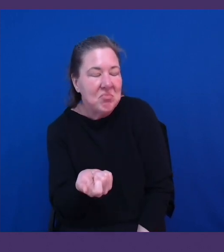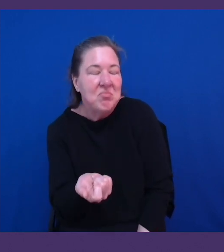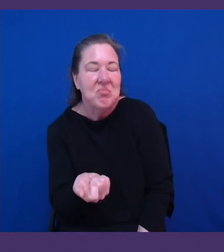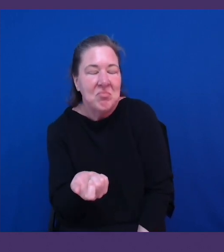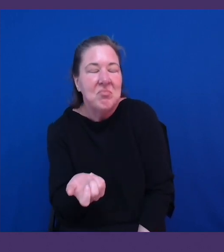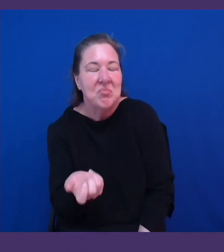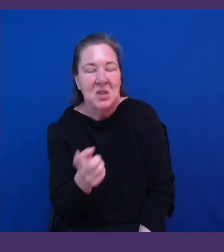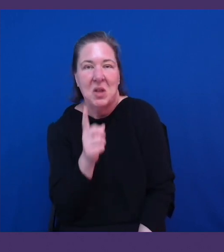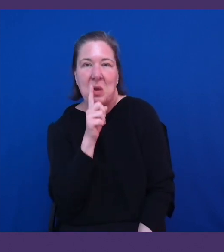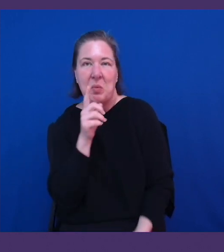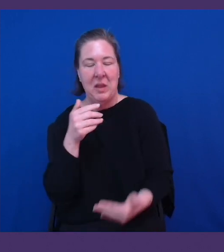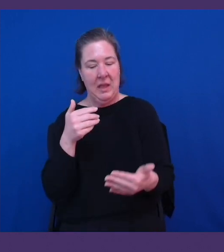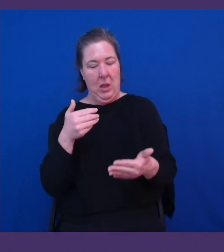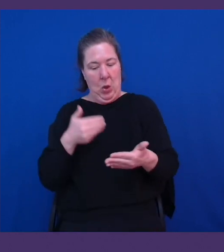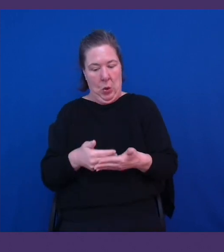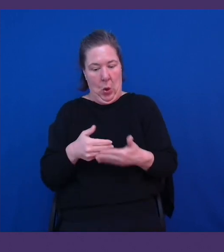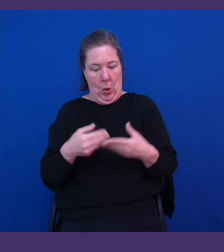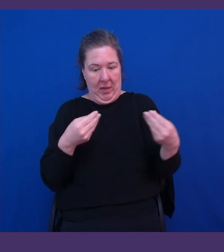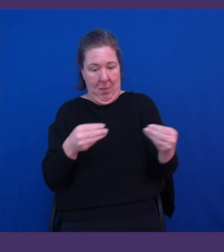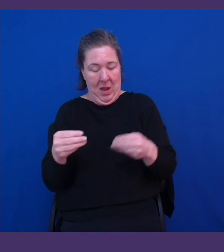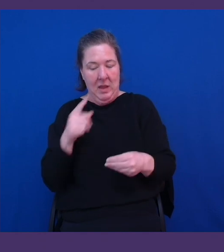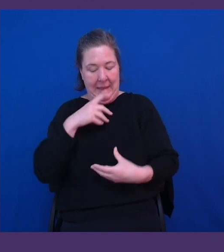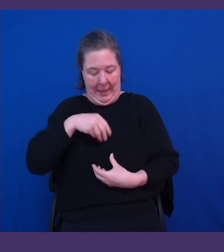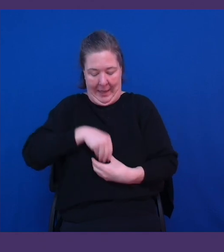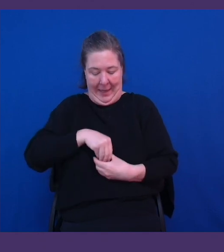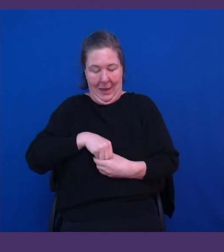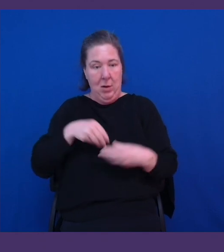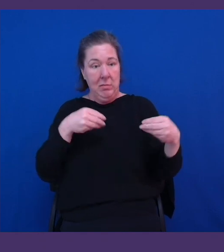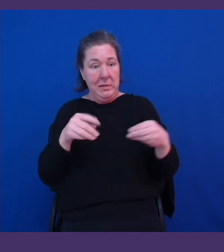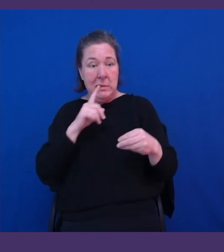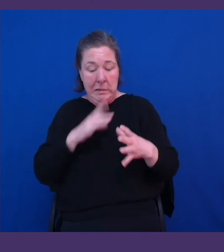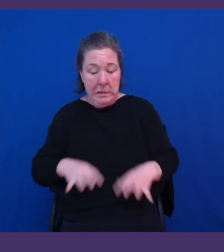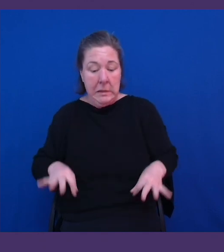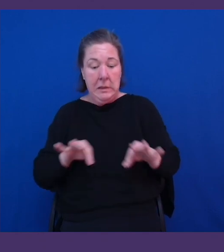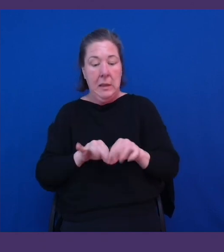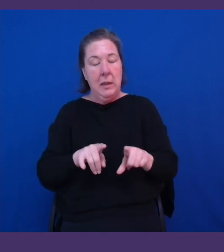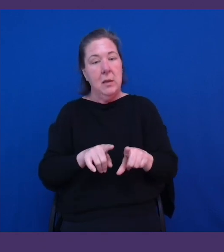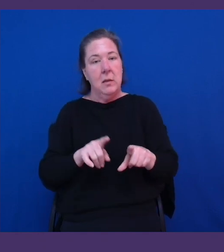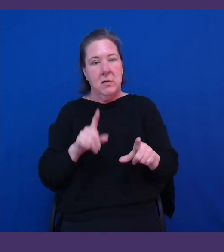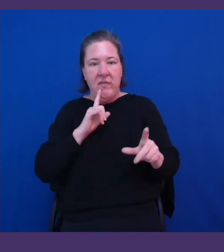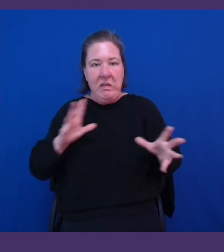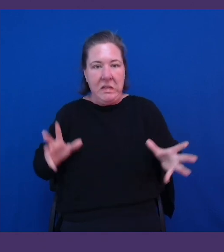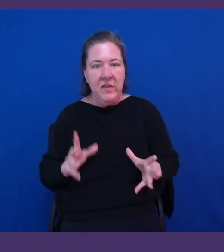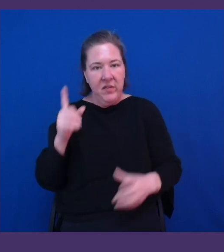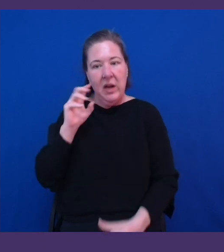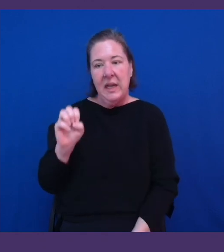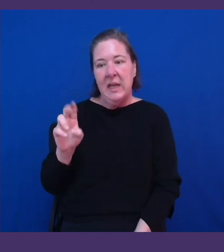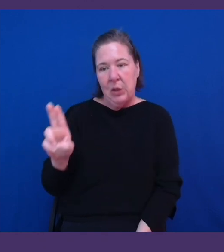So, the inner market is always very important as a driver for the EU, and I'm, sometimes jokingly,